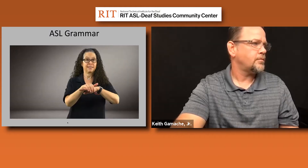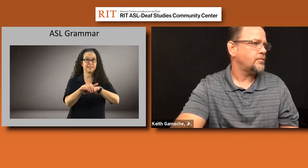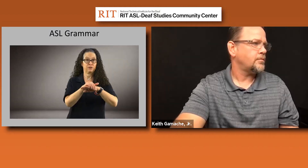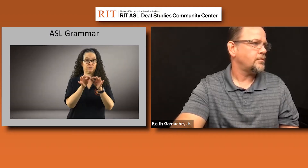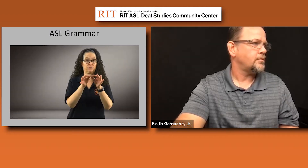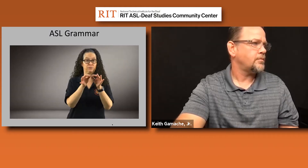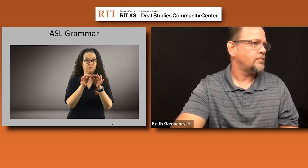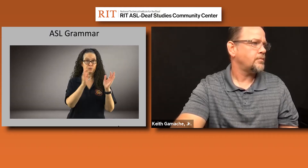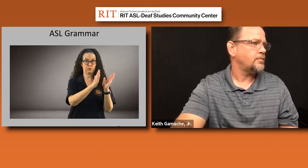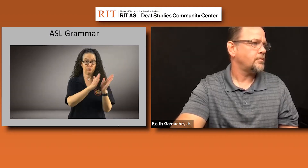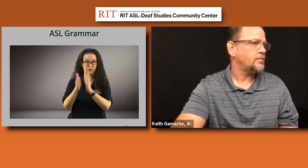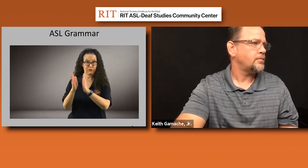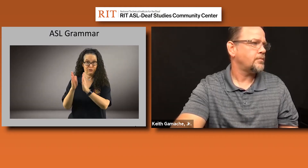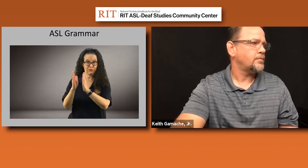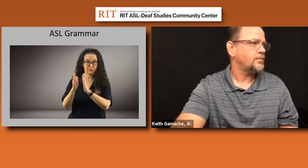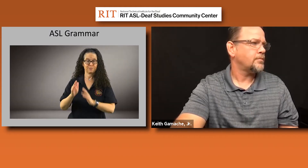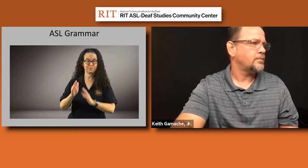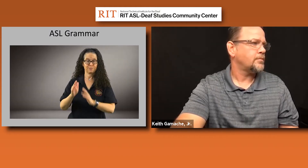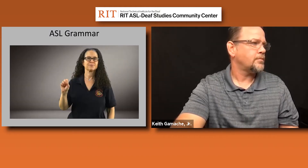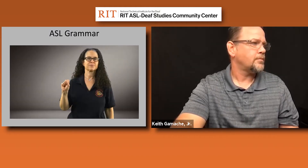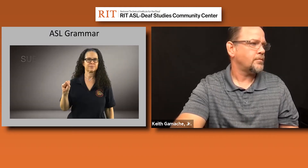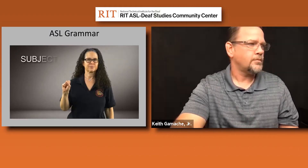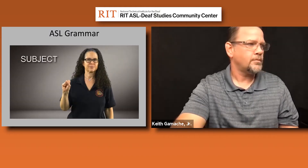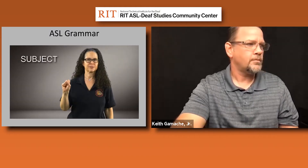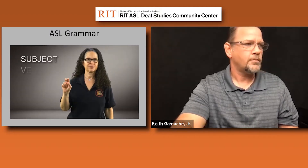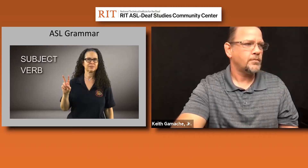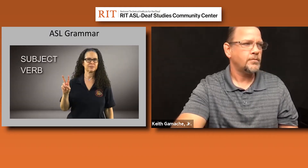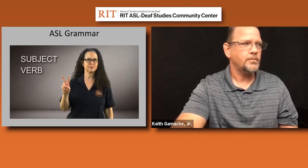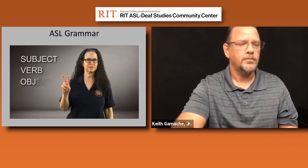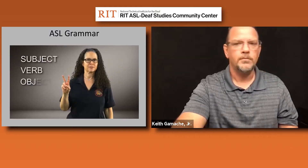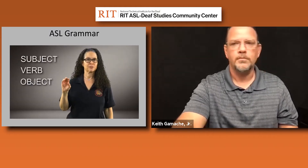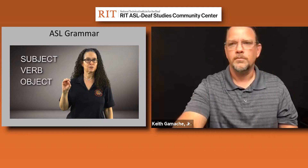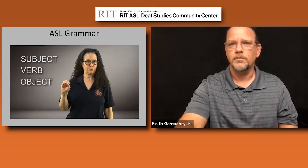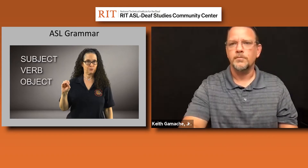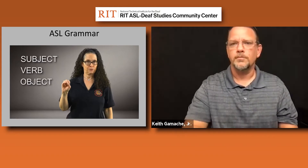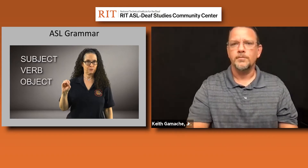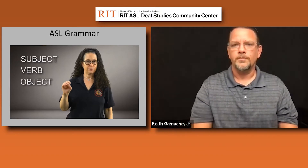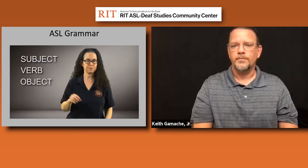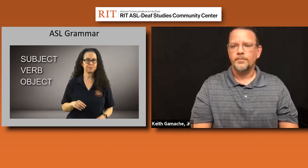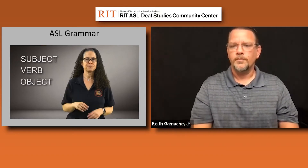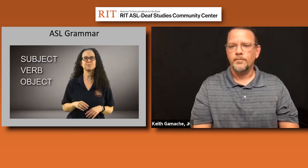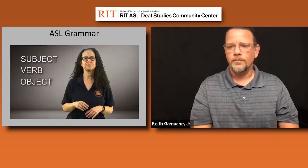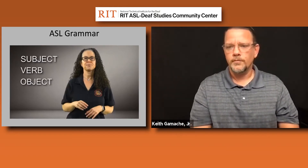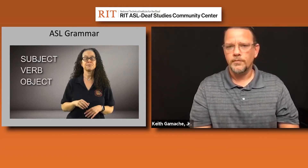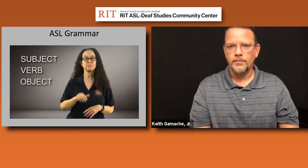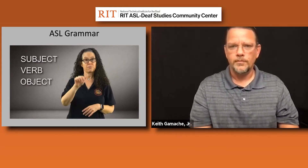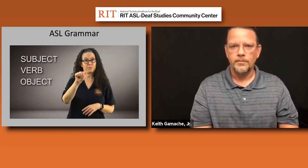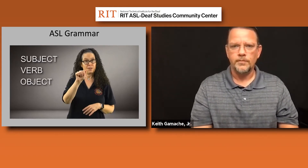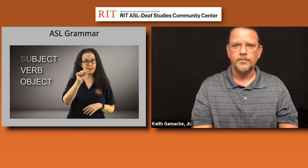English word order tends to follow subject, verb, object, SVO,